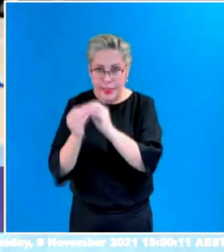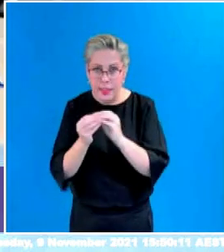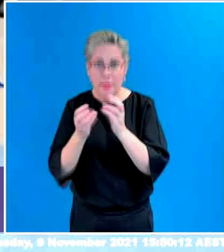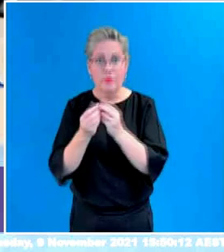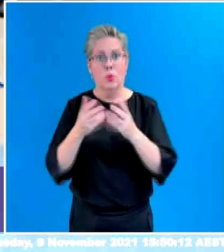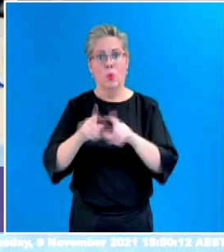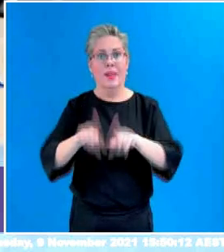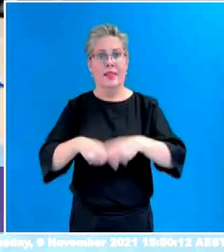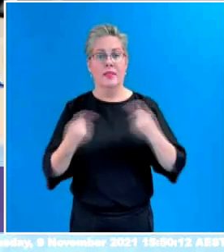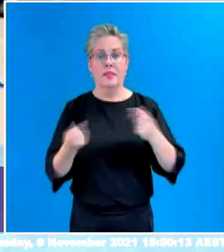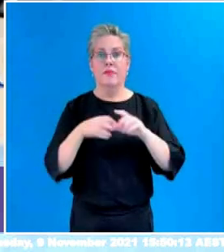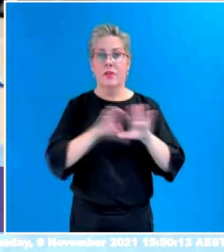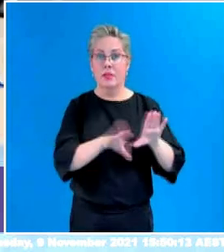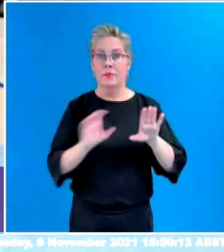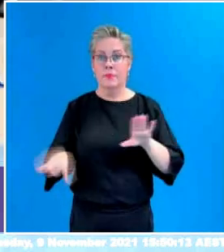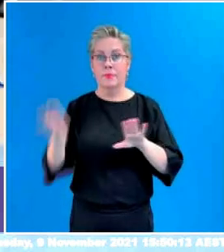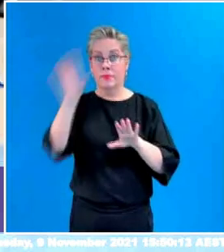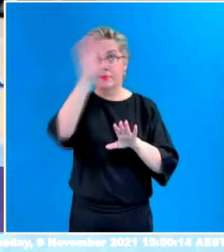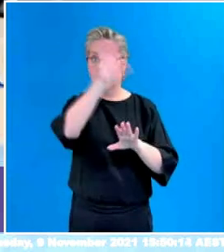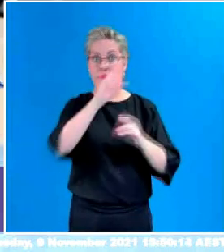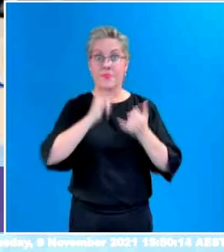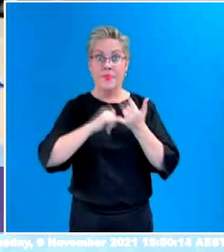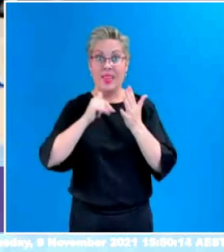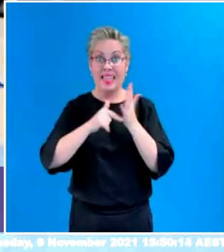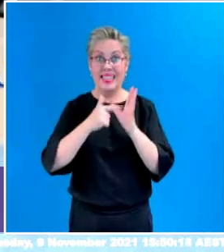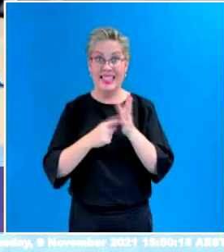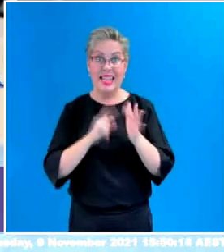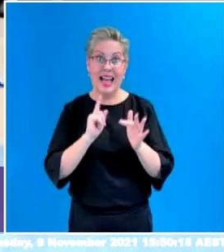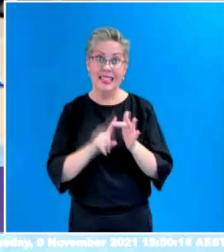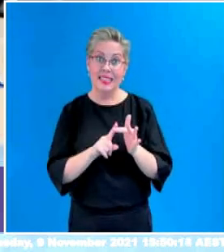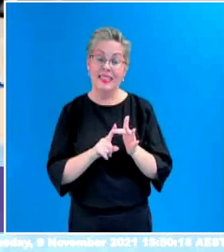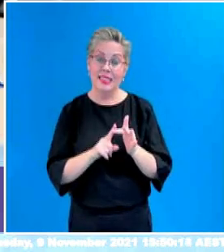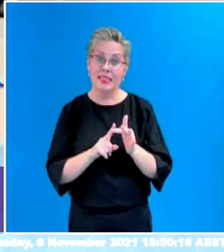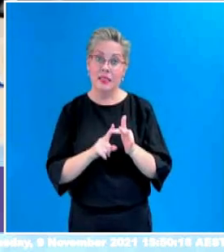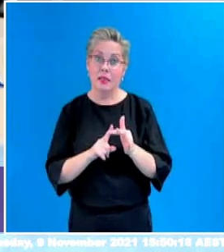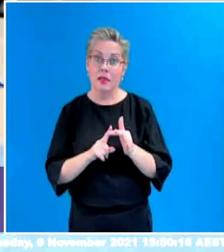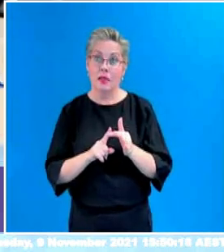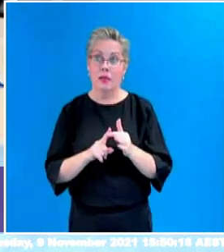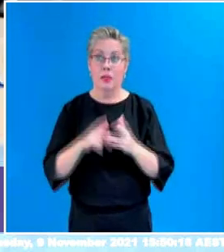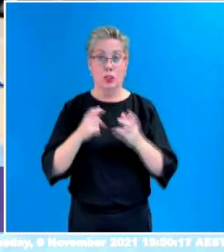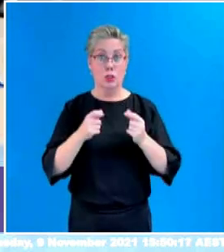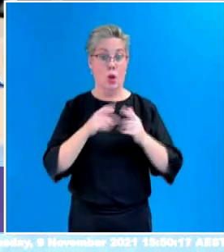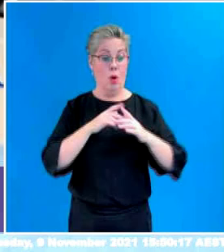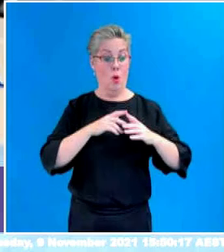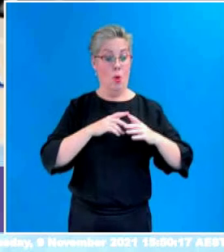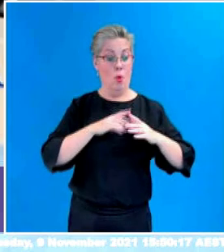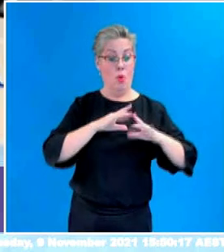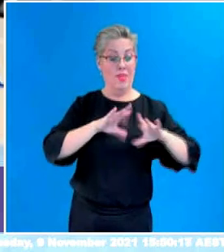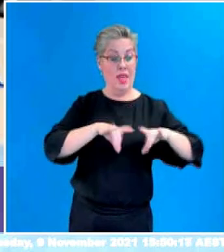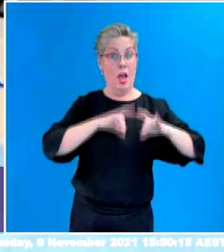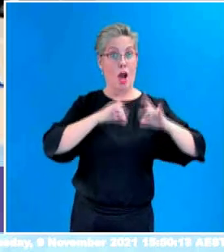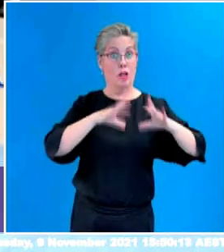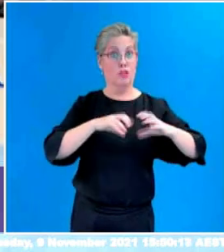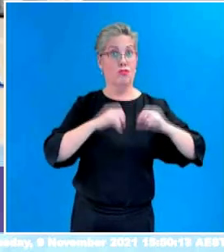Each department at both the Commonwealth level and the state and territory level